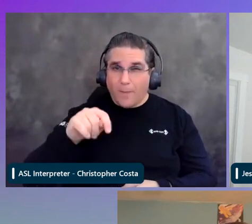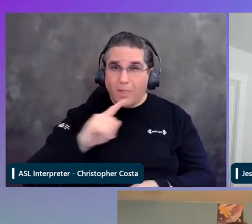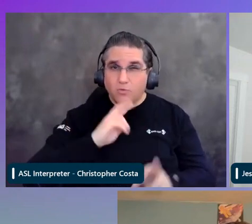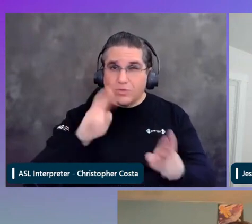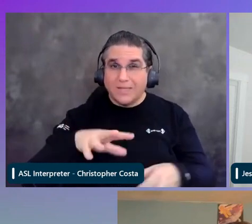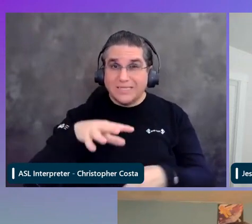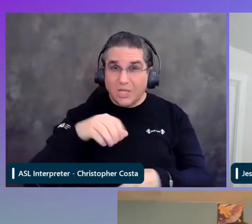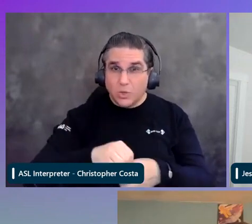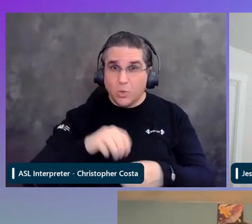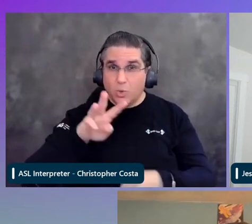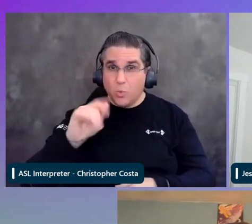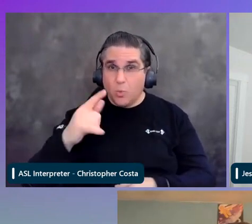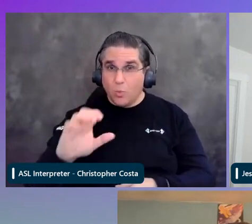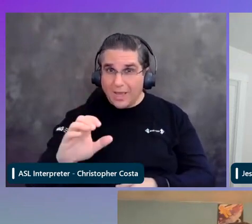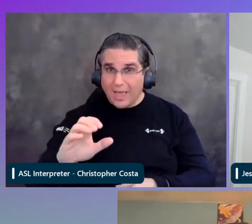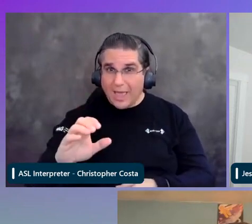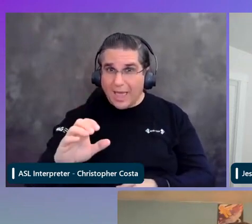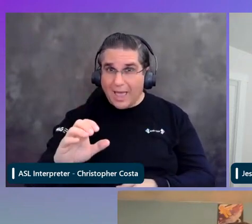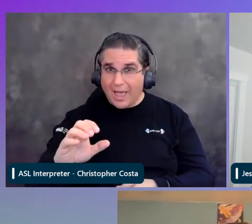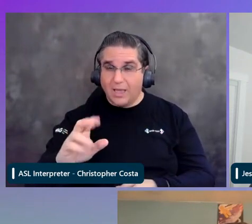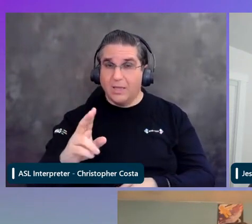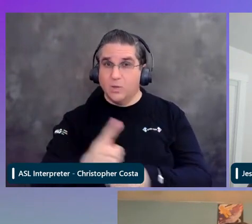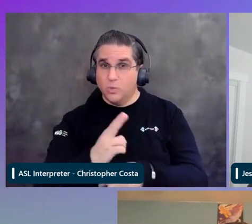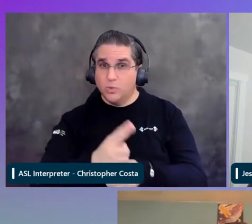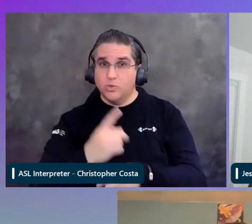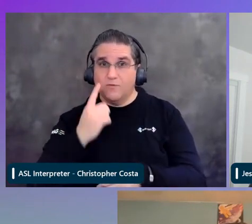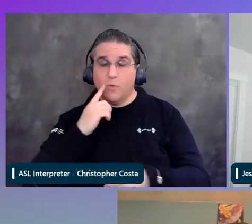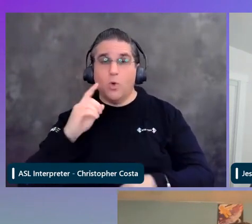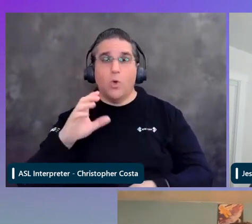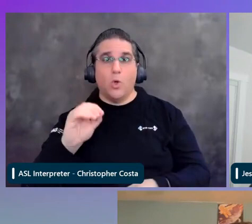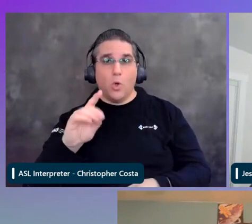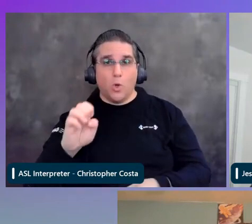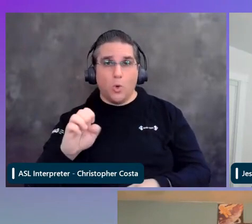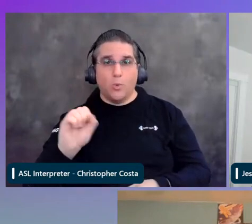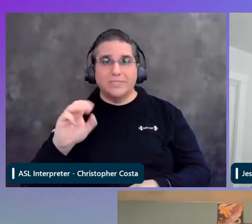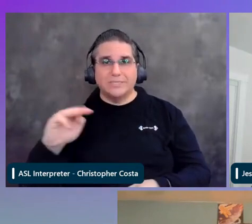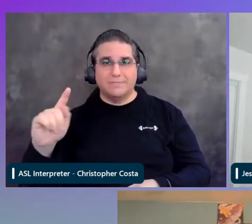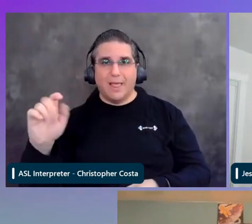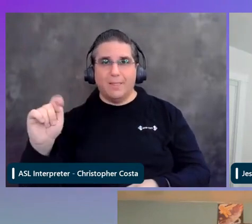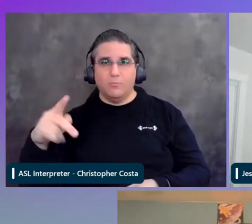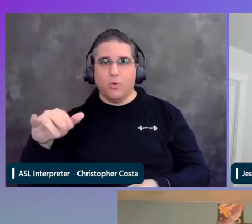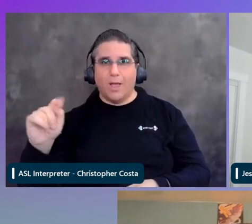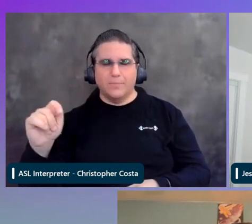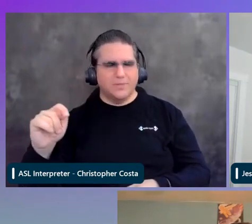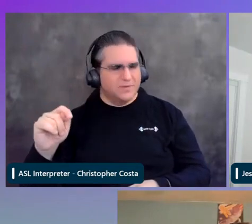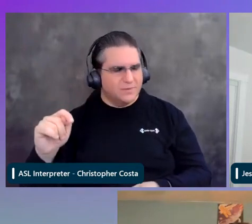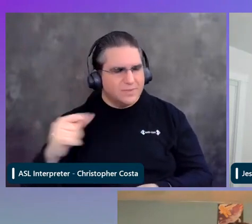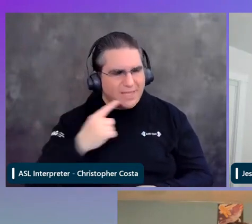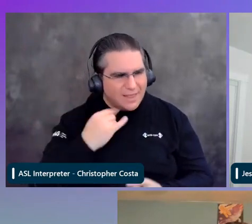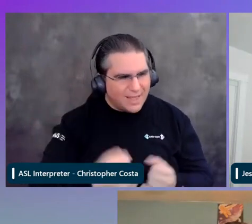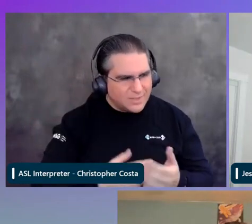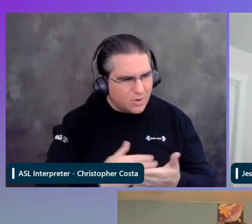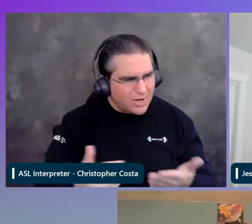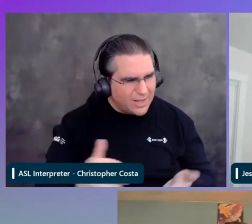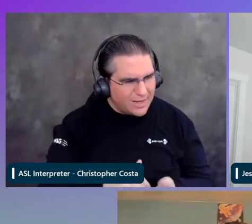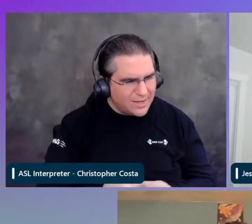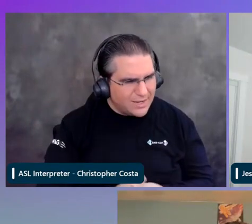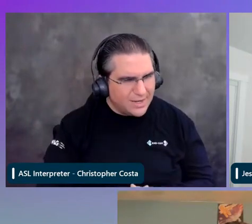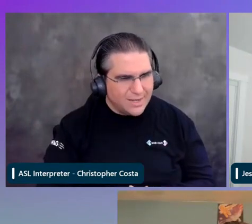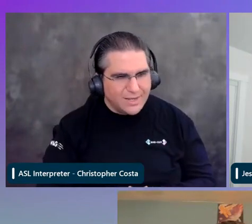smell prompts. Sorry, what was